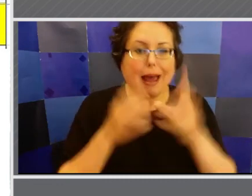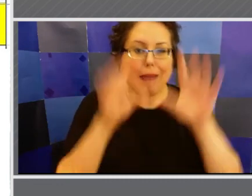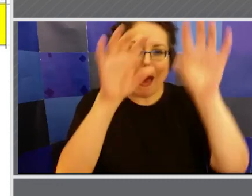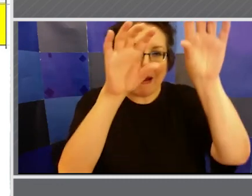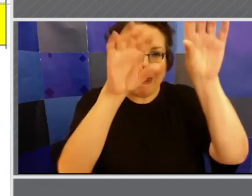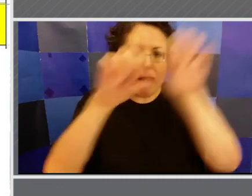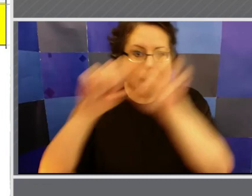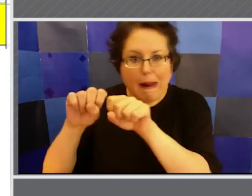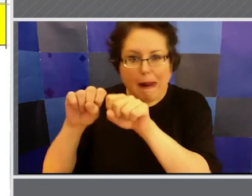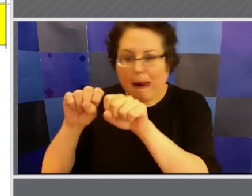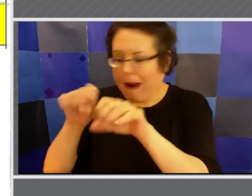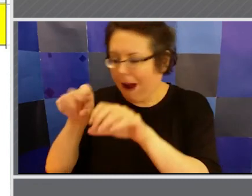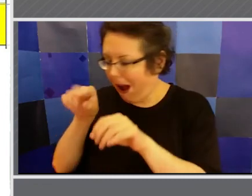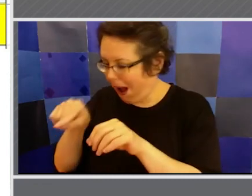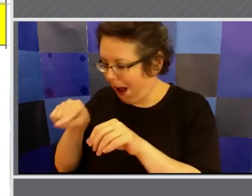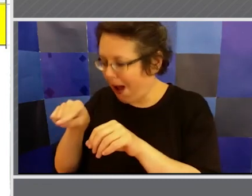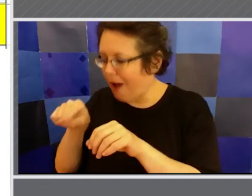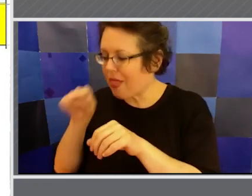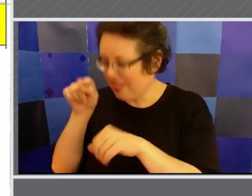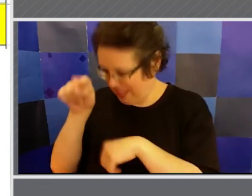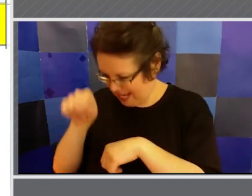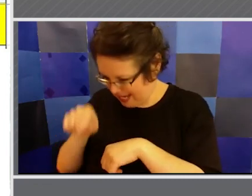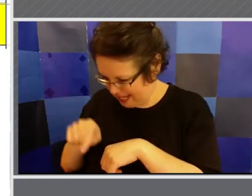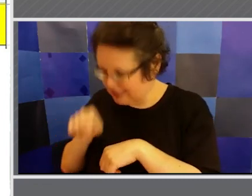to research further maybe we can do some costing, maybe they need to do